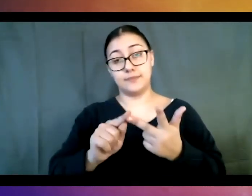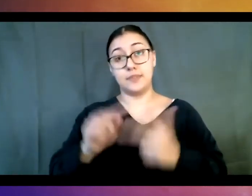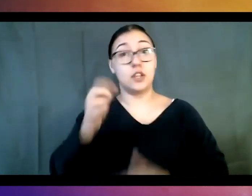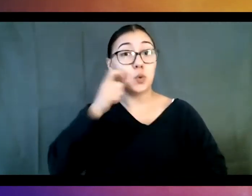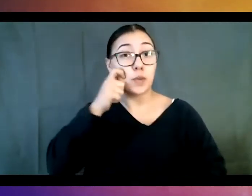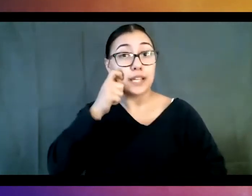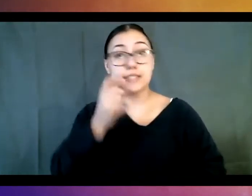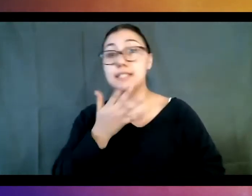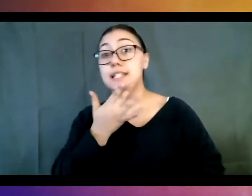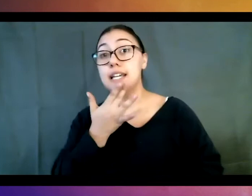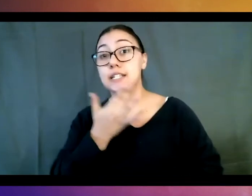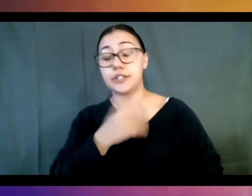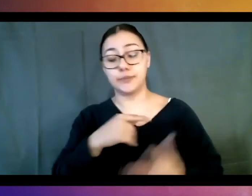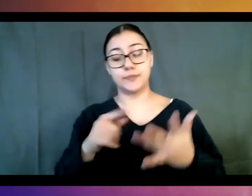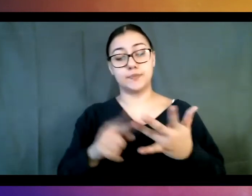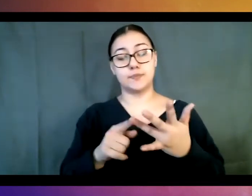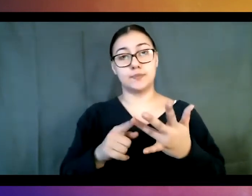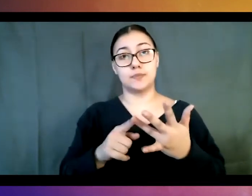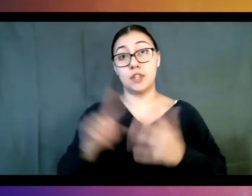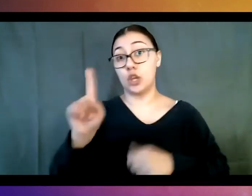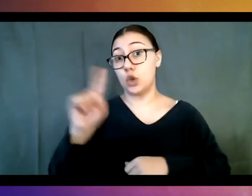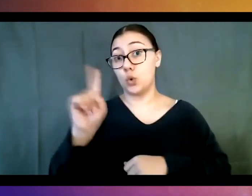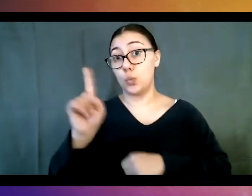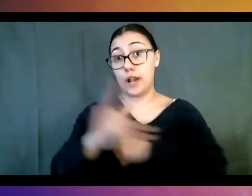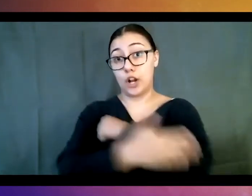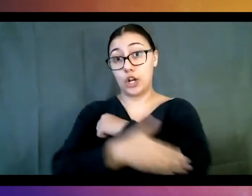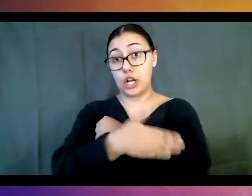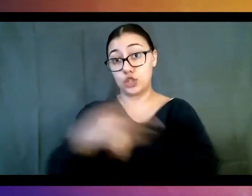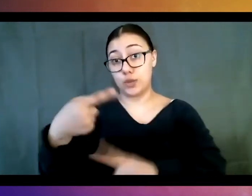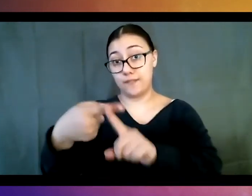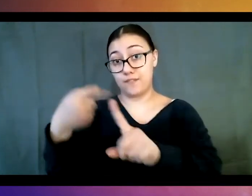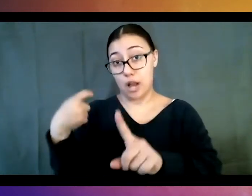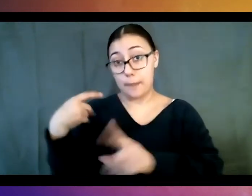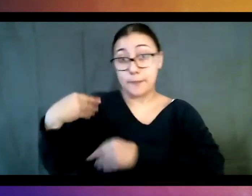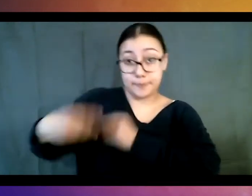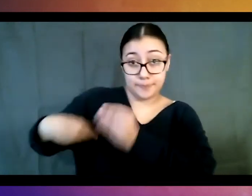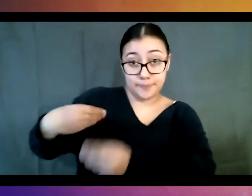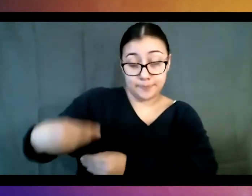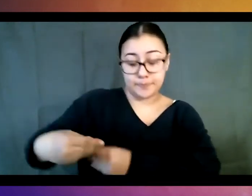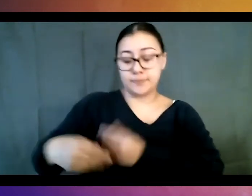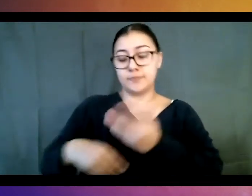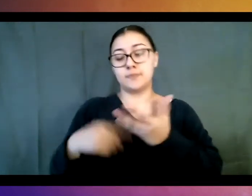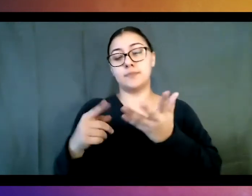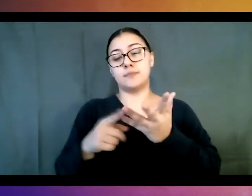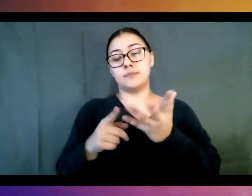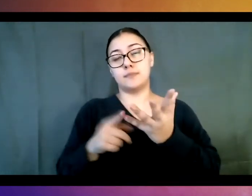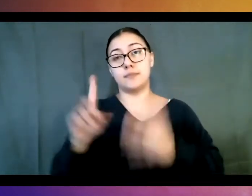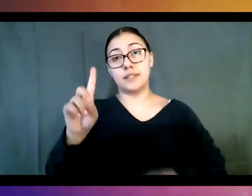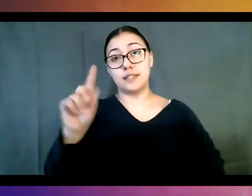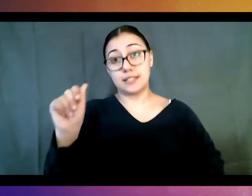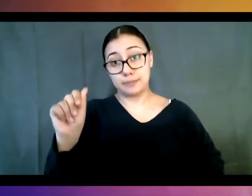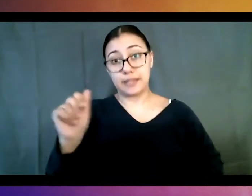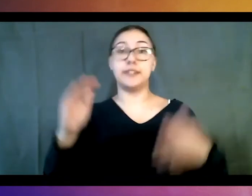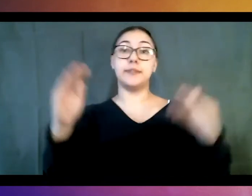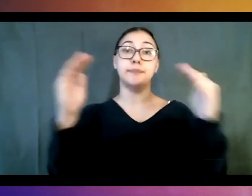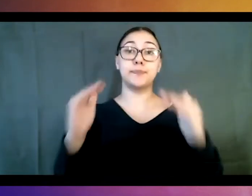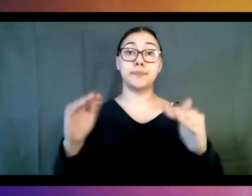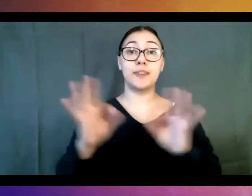national origin or ancestry, disability, family status,